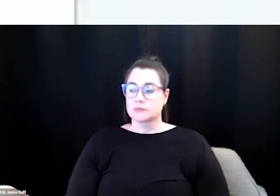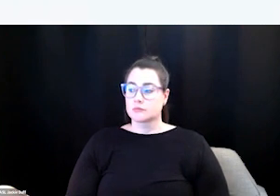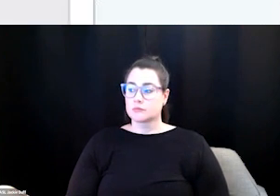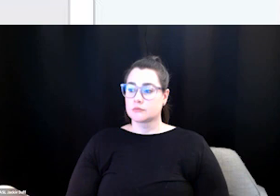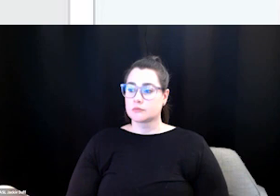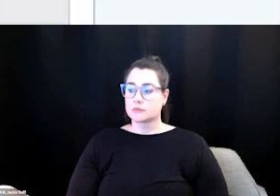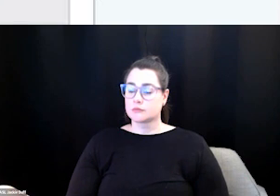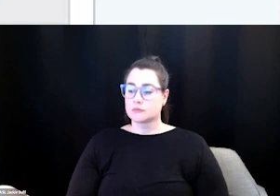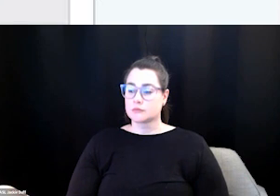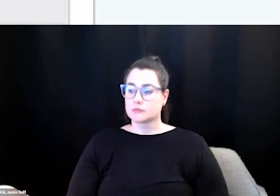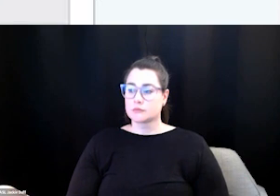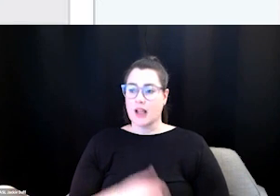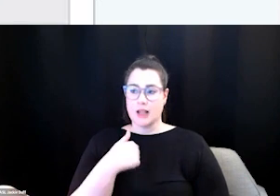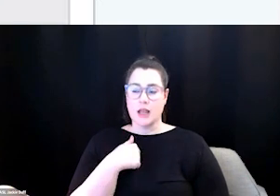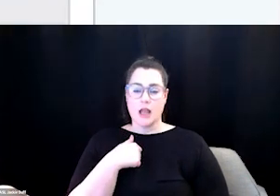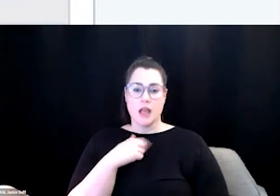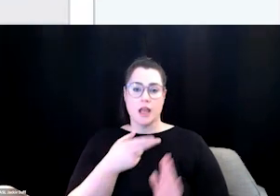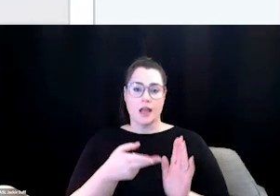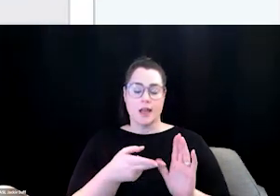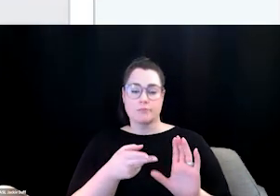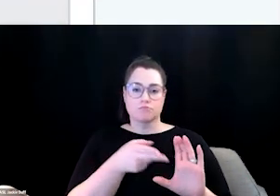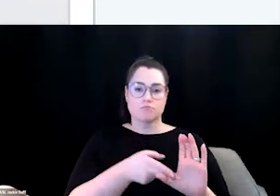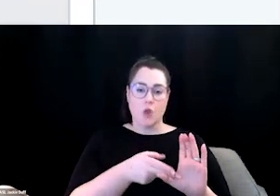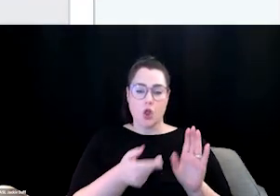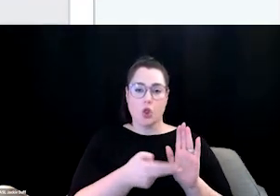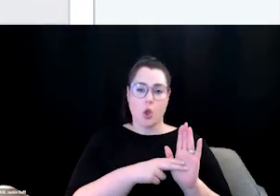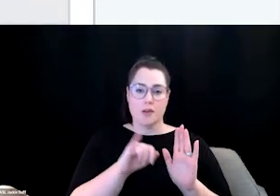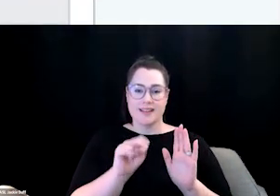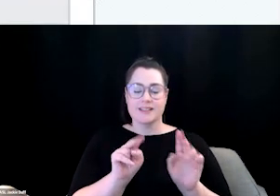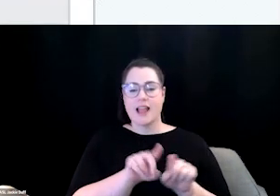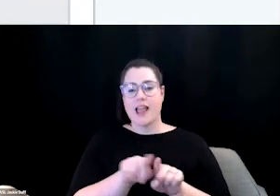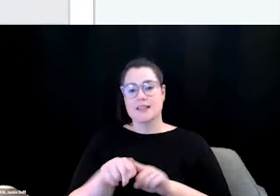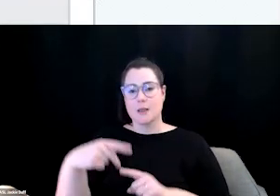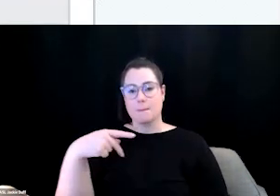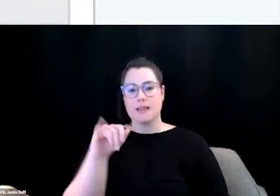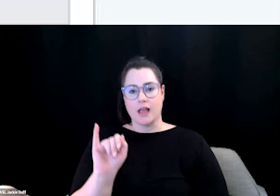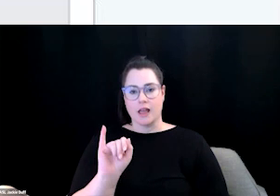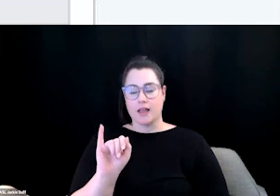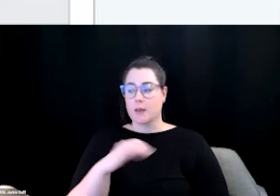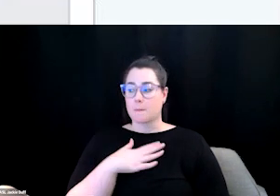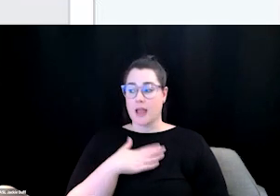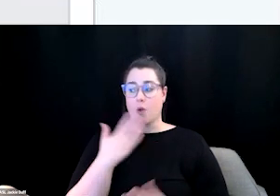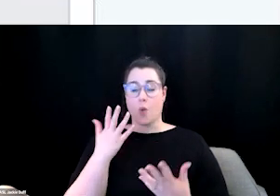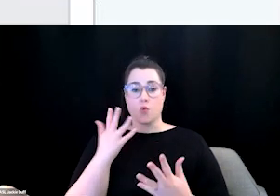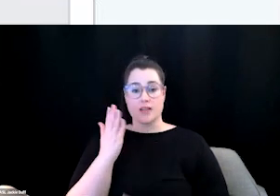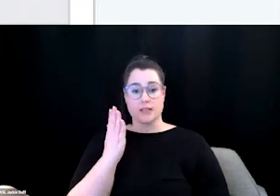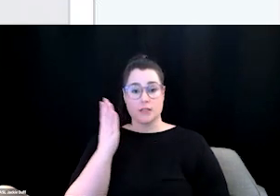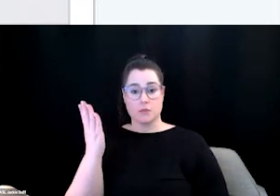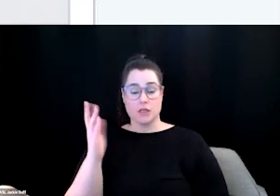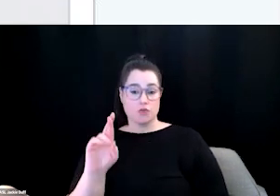So when you have a proposal, and it's already submitted, it's going to be on this right-hand side, View/Update Submitted Proposal.